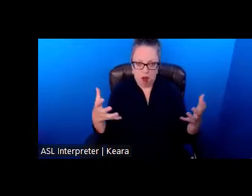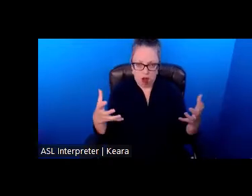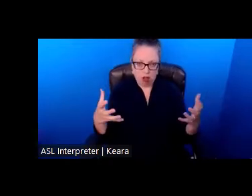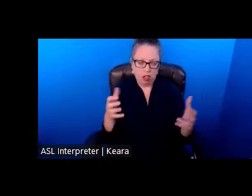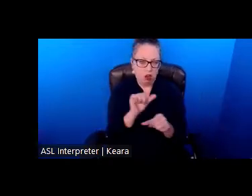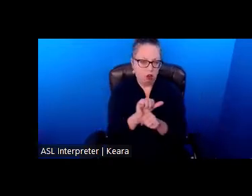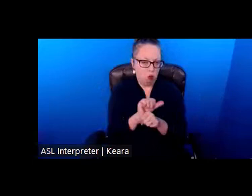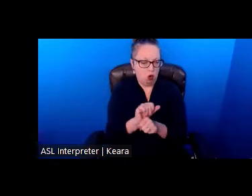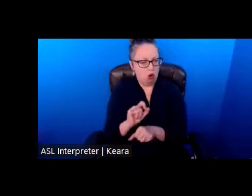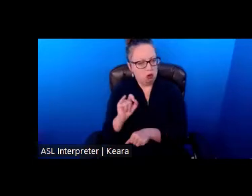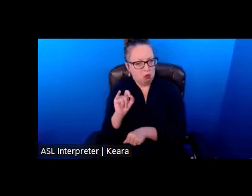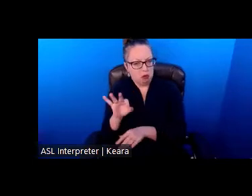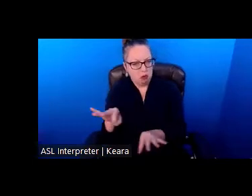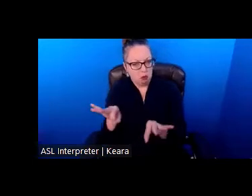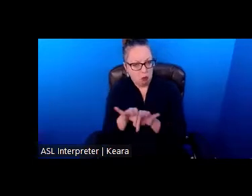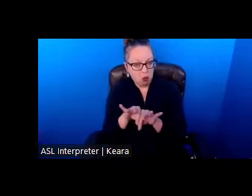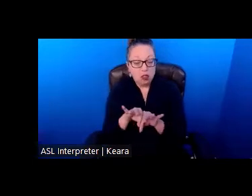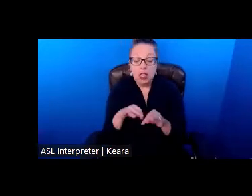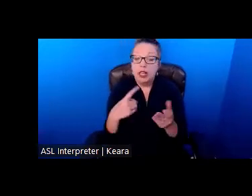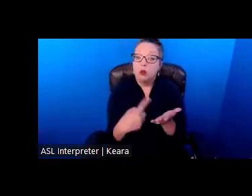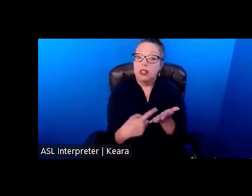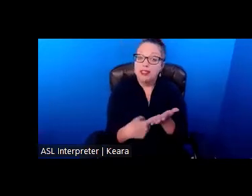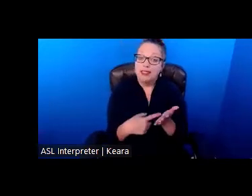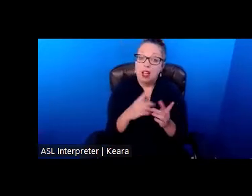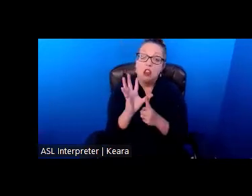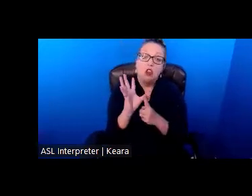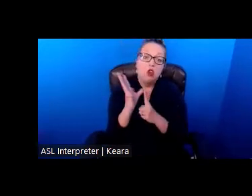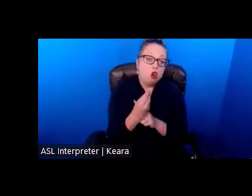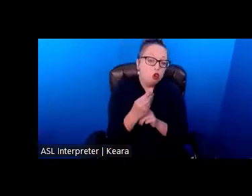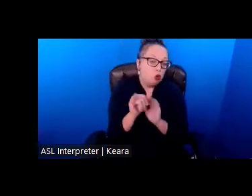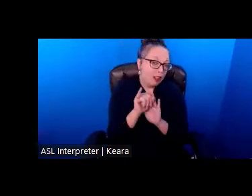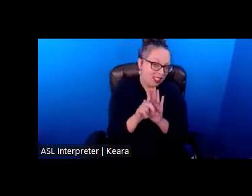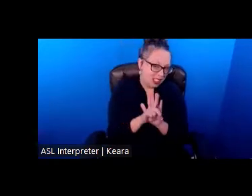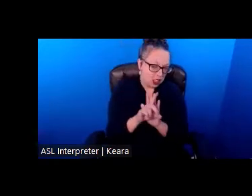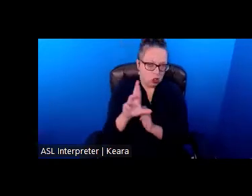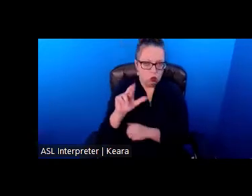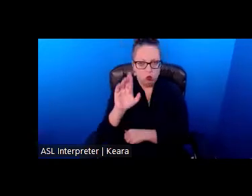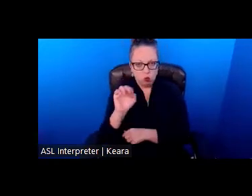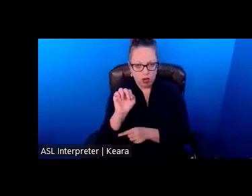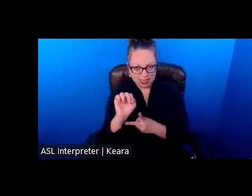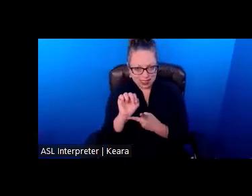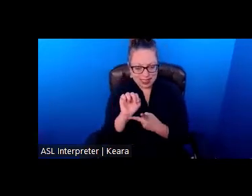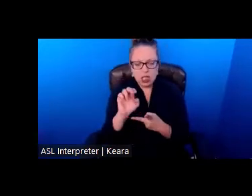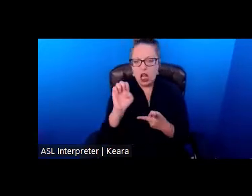You may discuss your cultural identity (such as race, ethnicity, gender, sexual orientation,